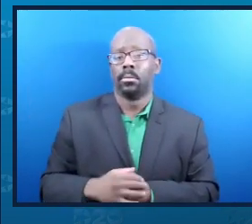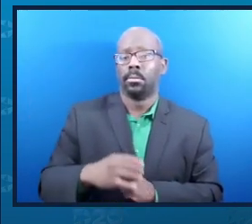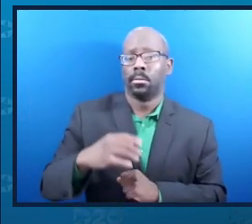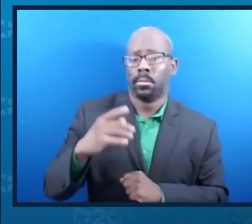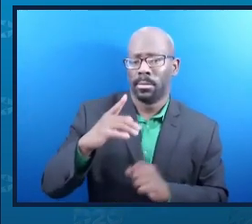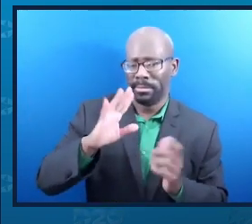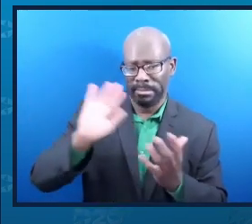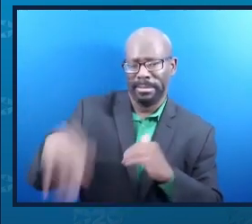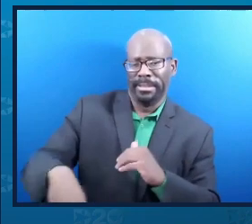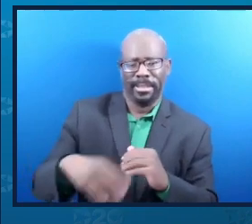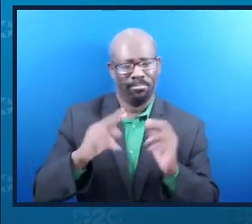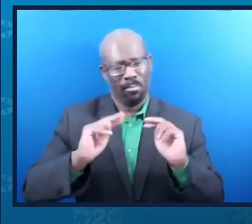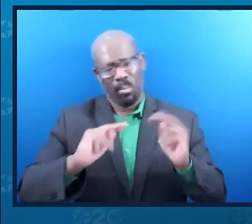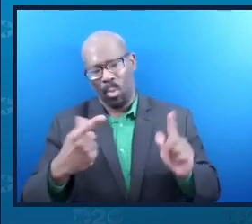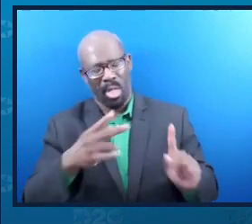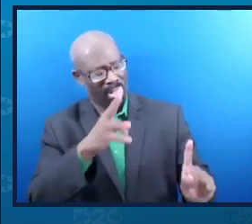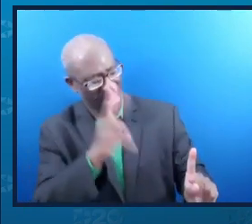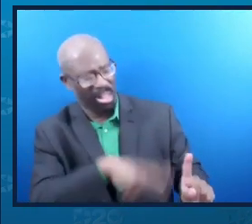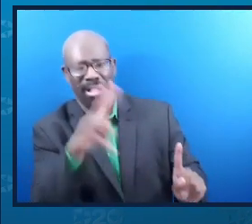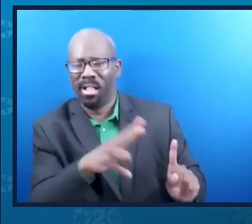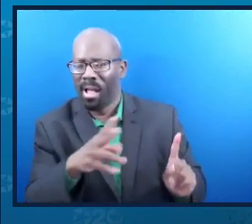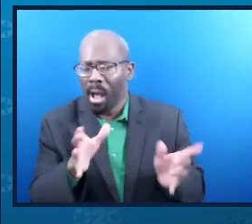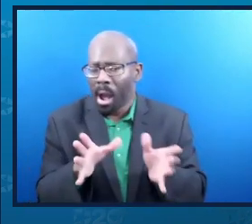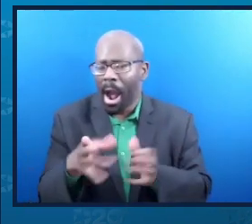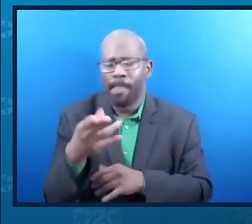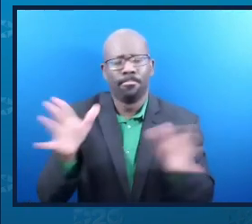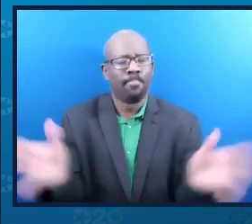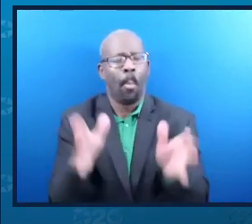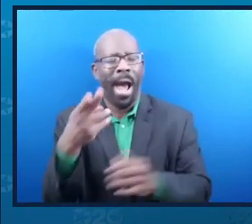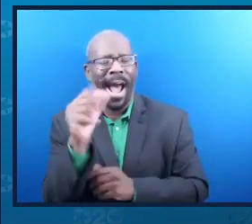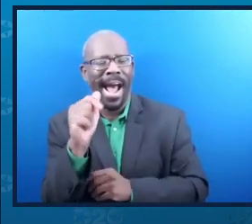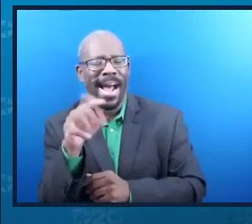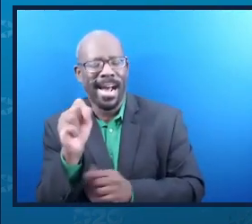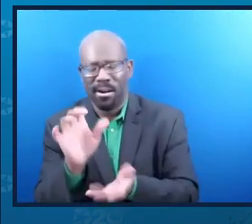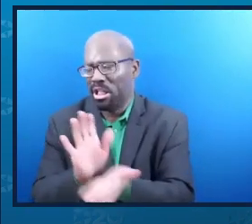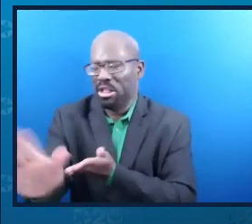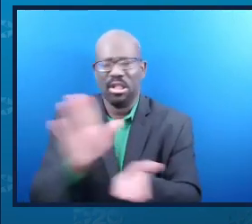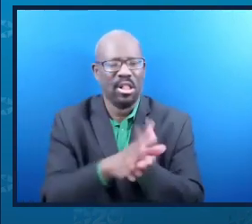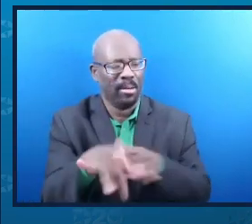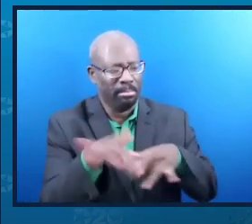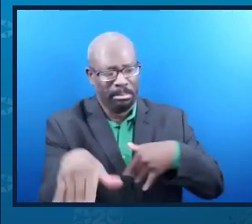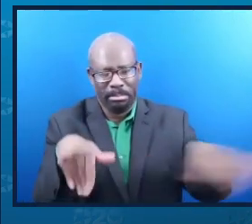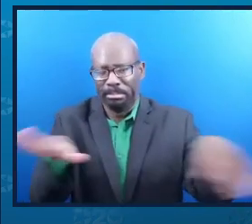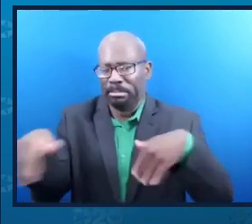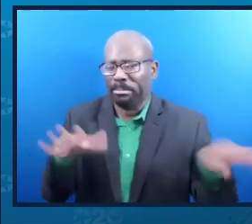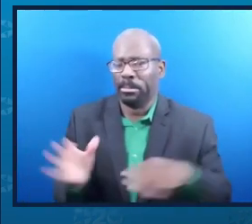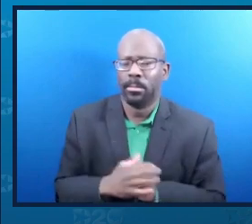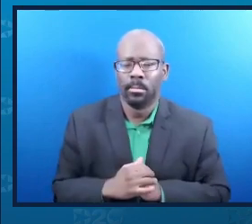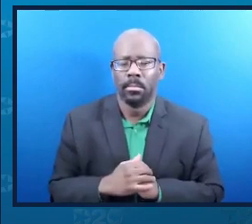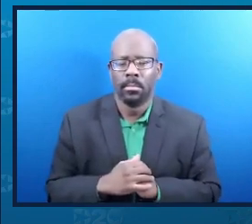THE WAY THEY WORSHIPED.